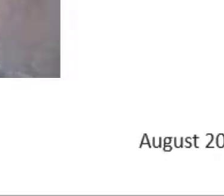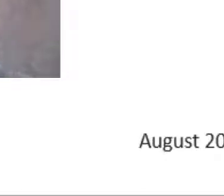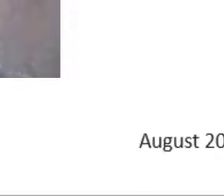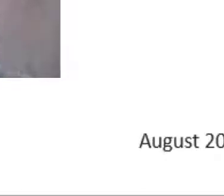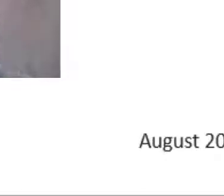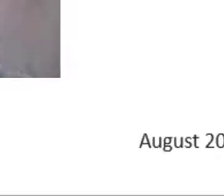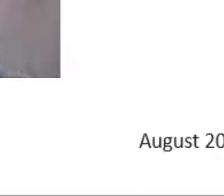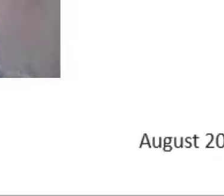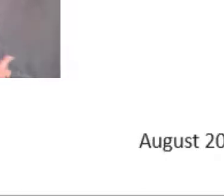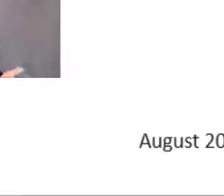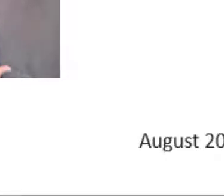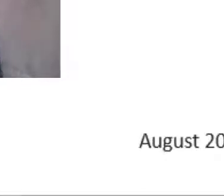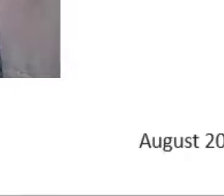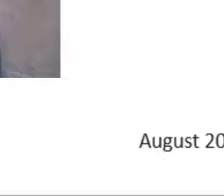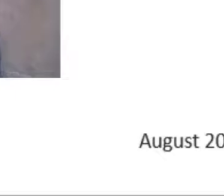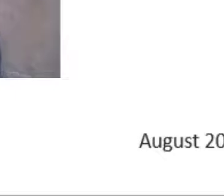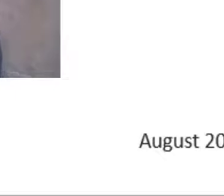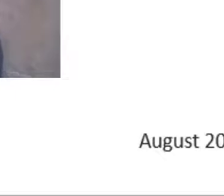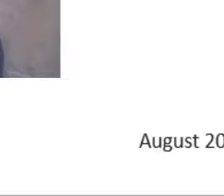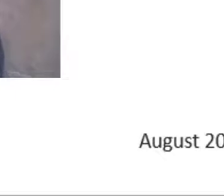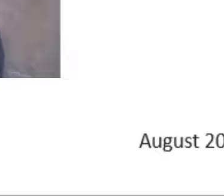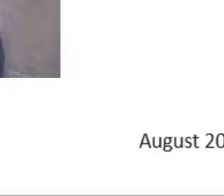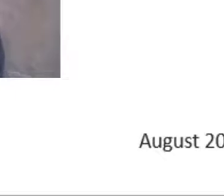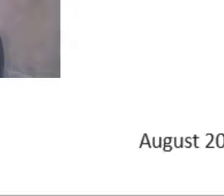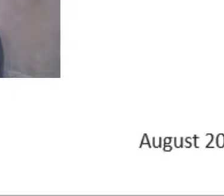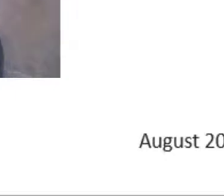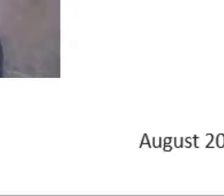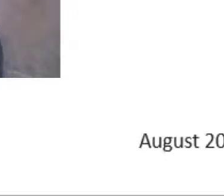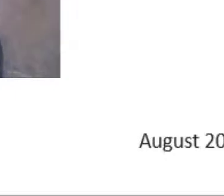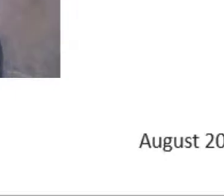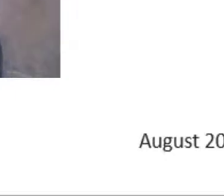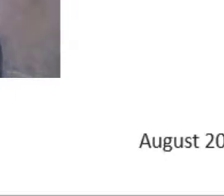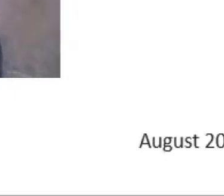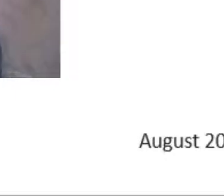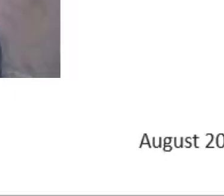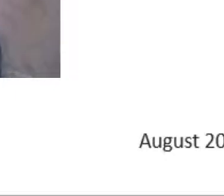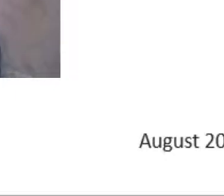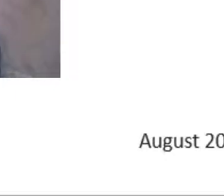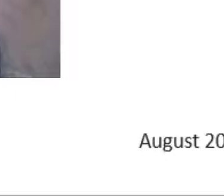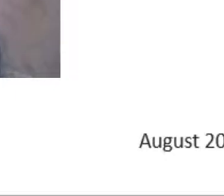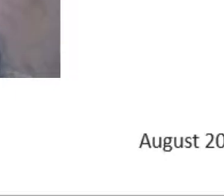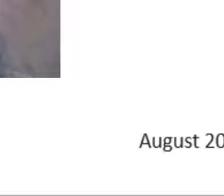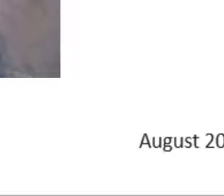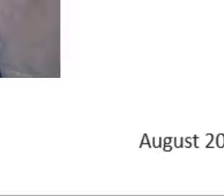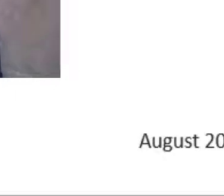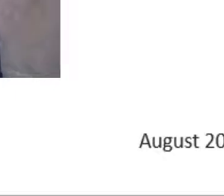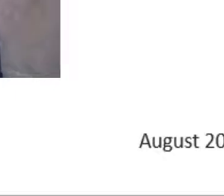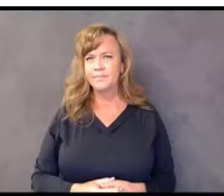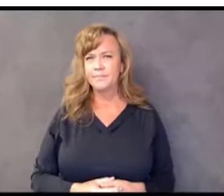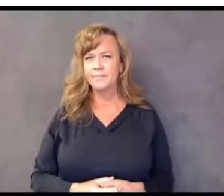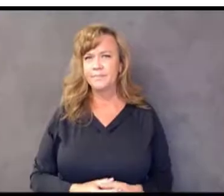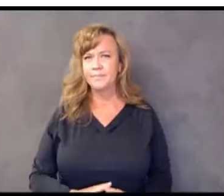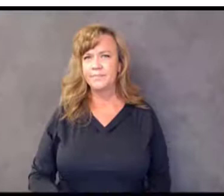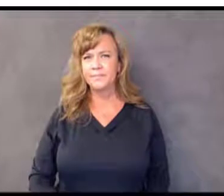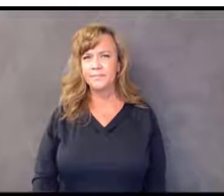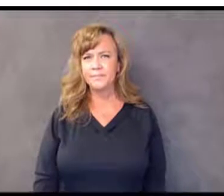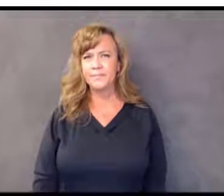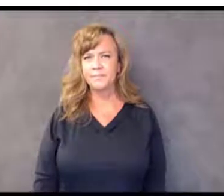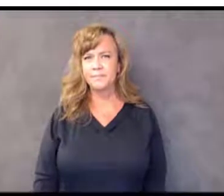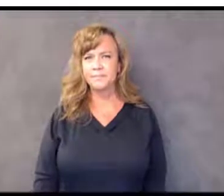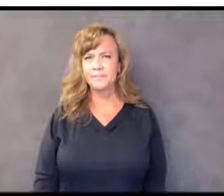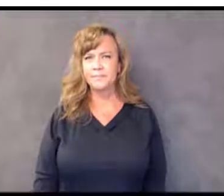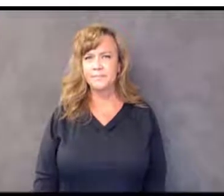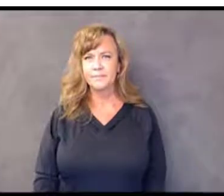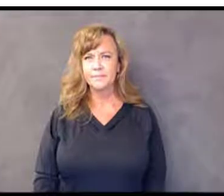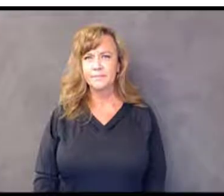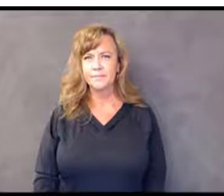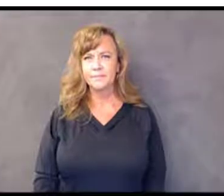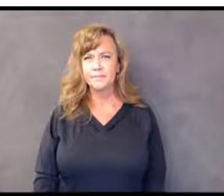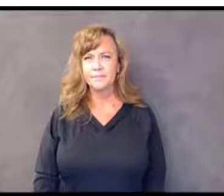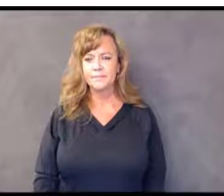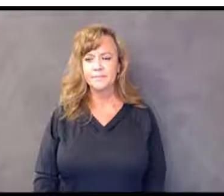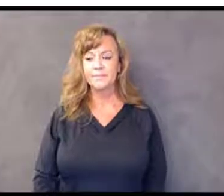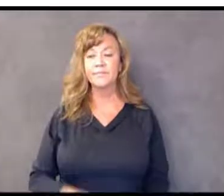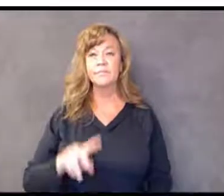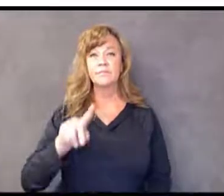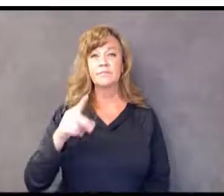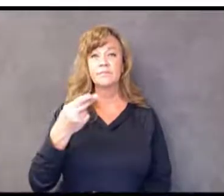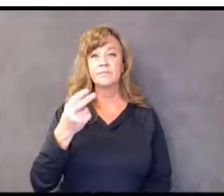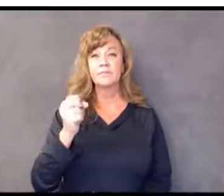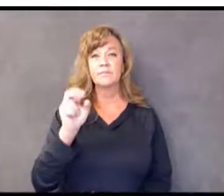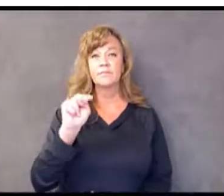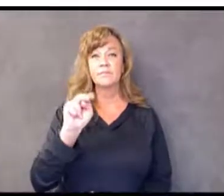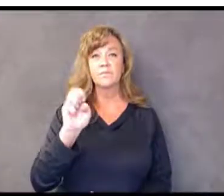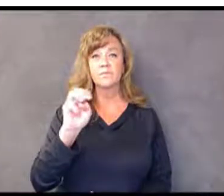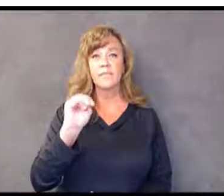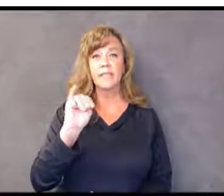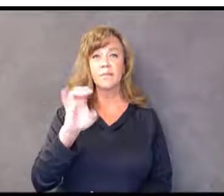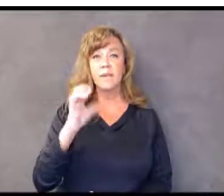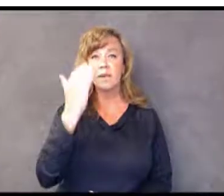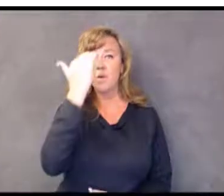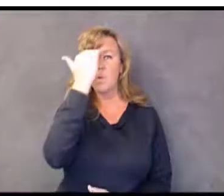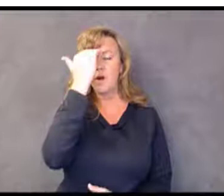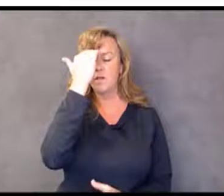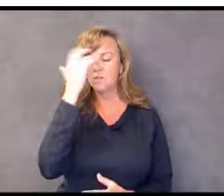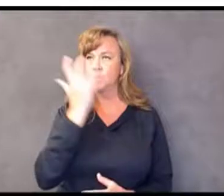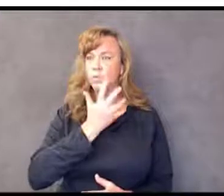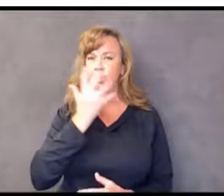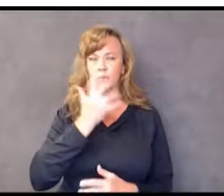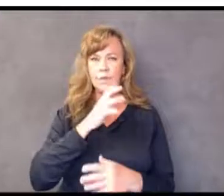The phonemic awareness subtest includes the most sound based items within the IRI.